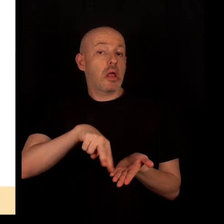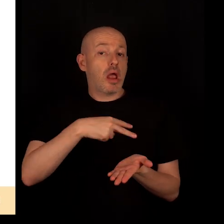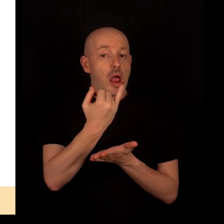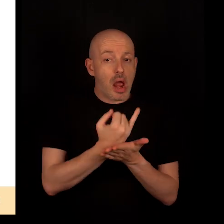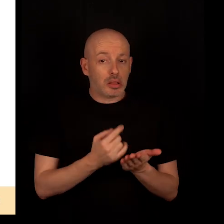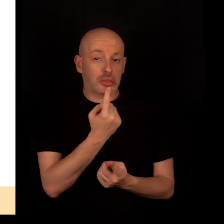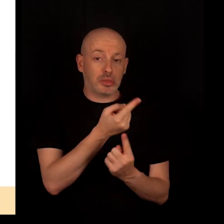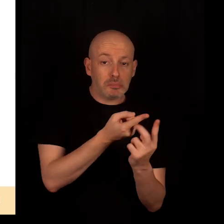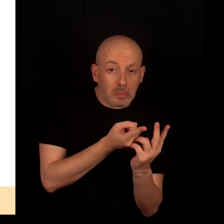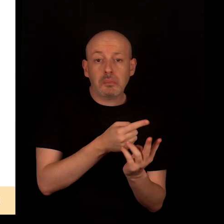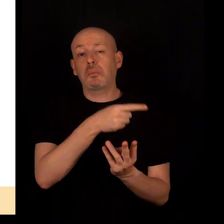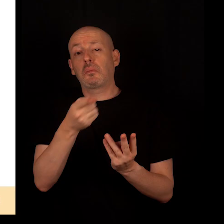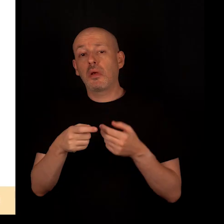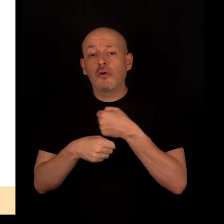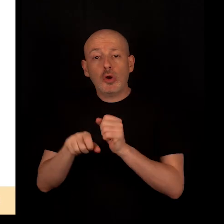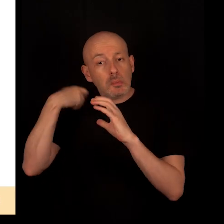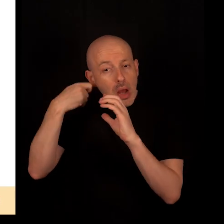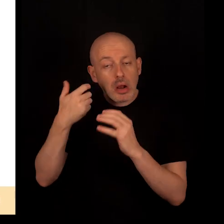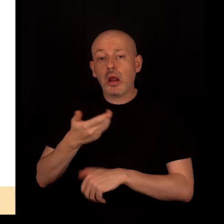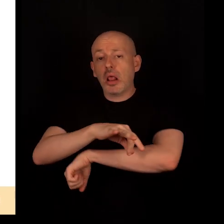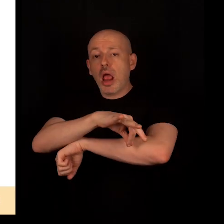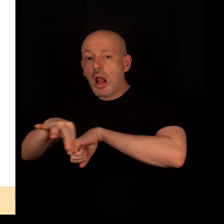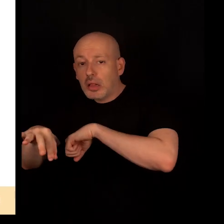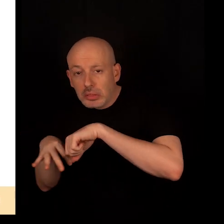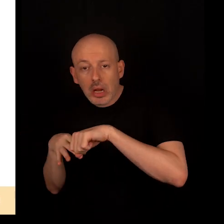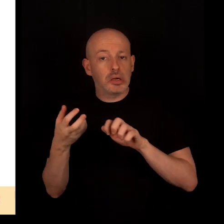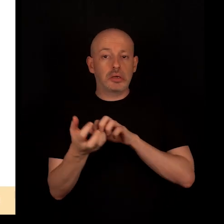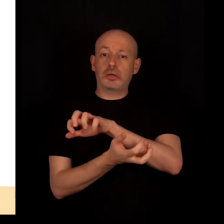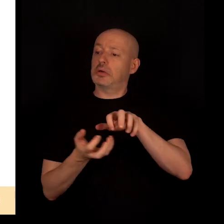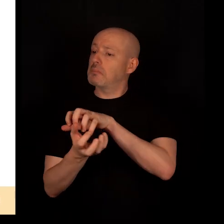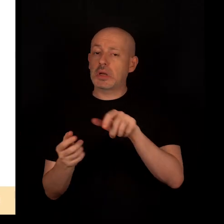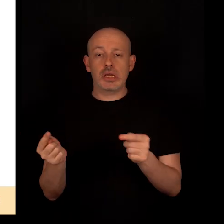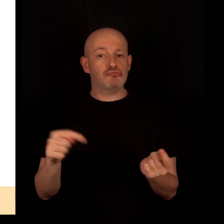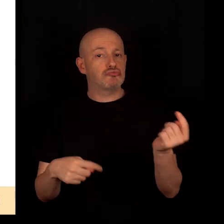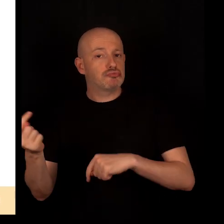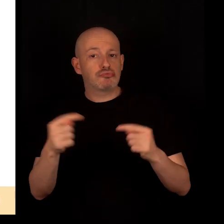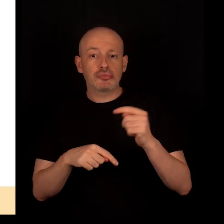Maybe some of them are in performing arts and then you also need a video maker, an architect...